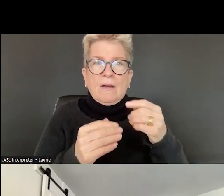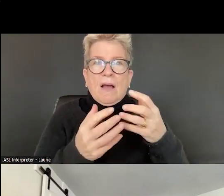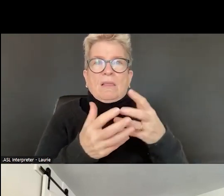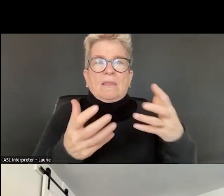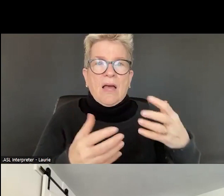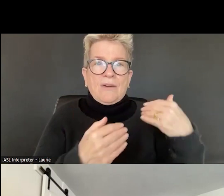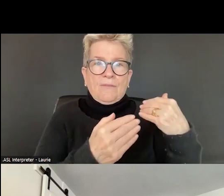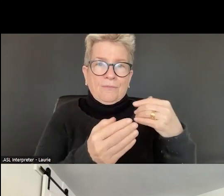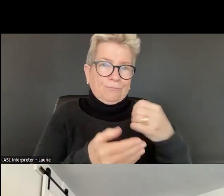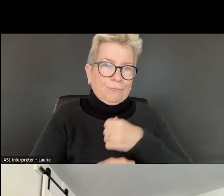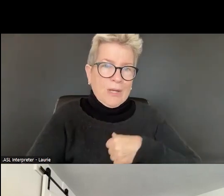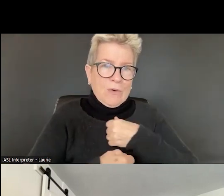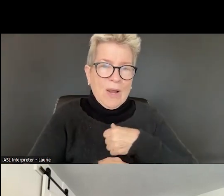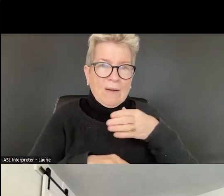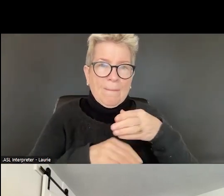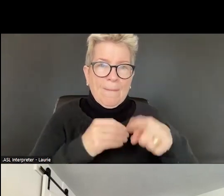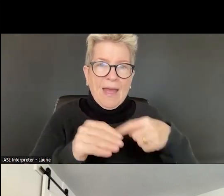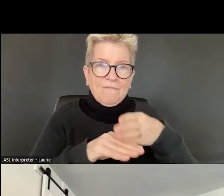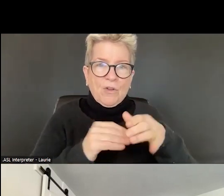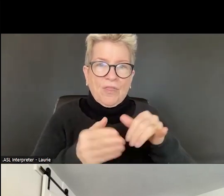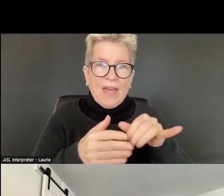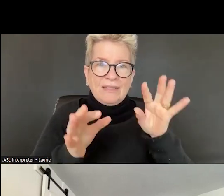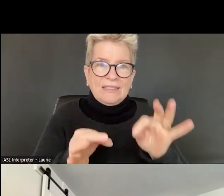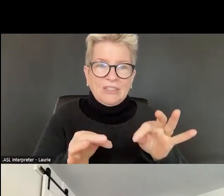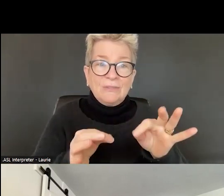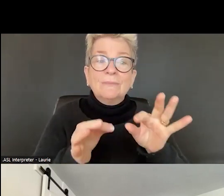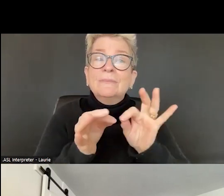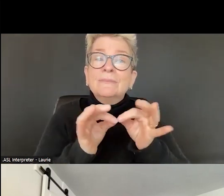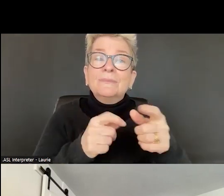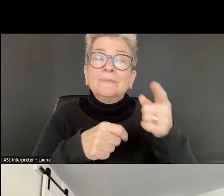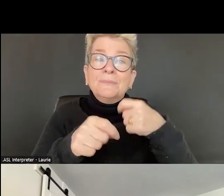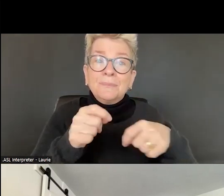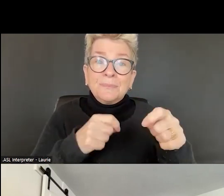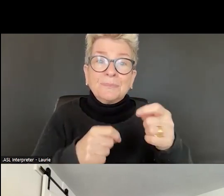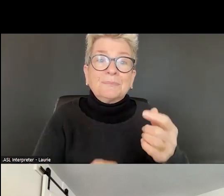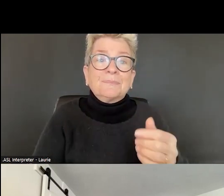with that decision. And then finally, one of the most important pieces in my